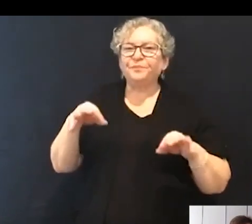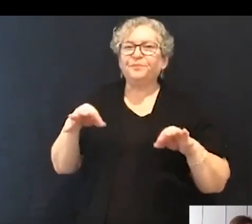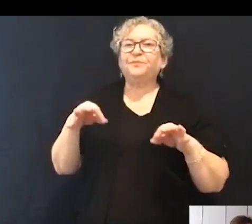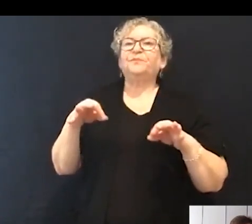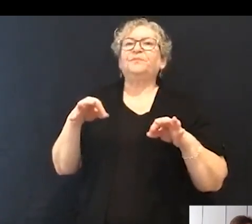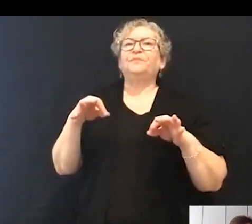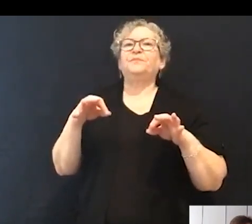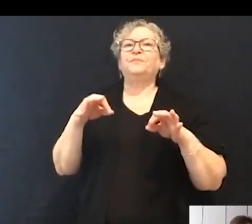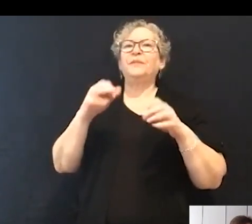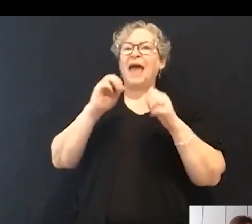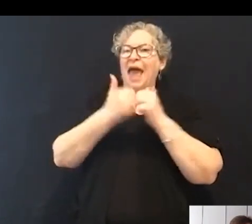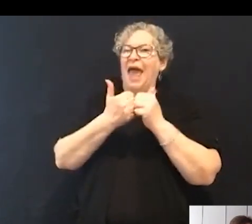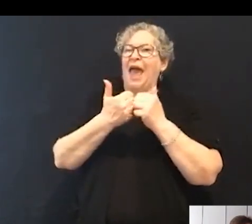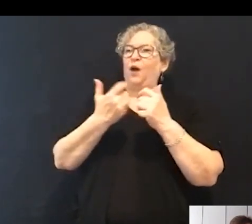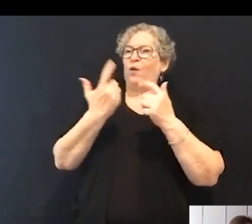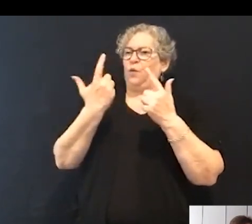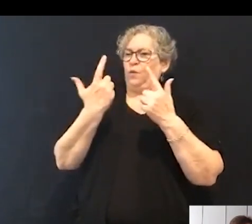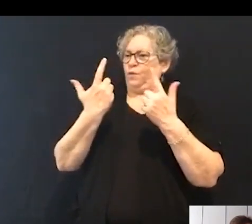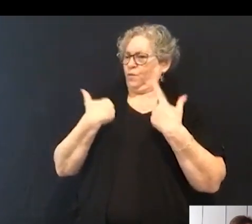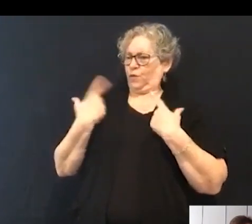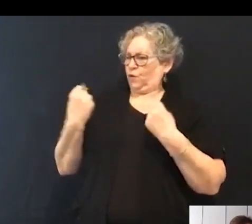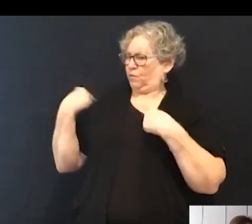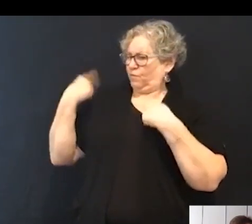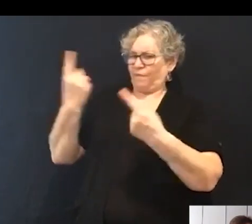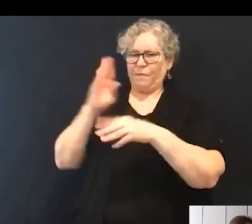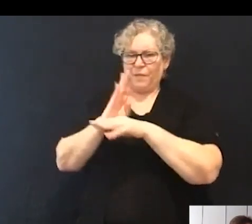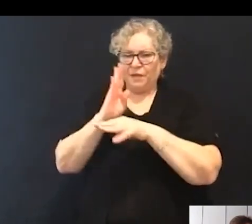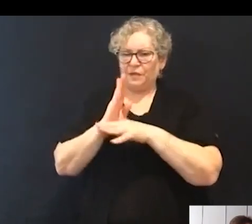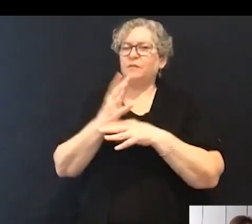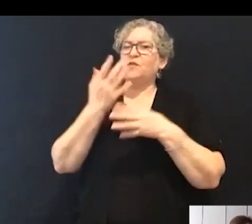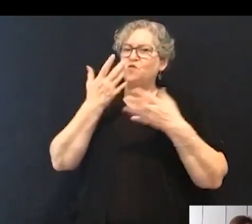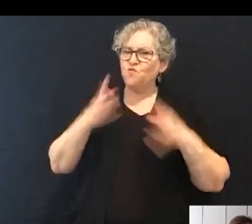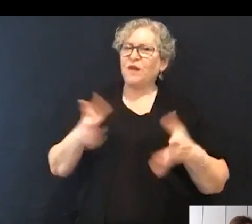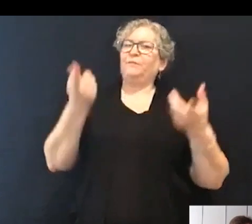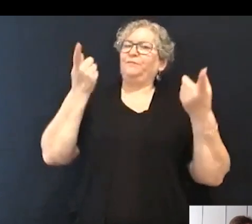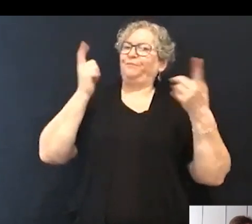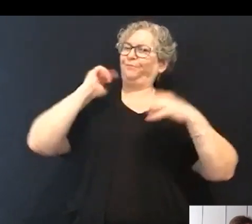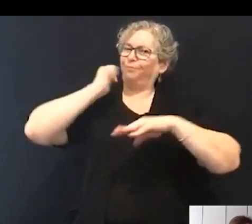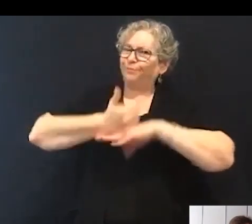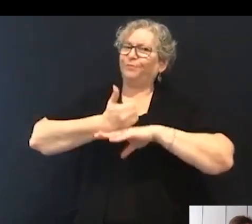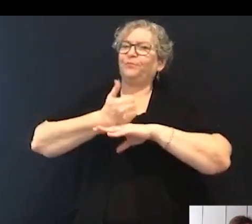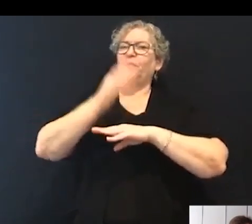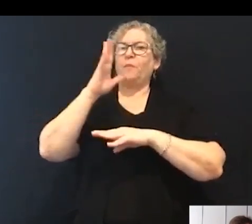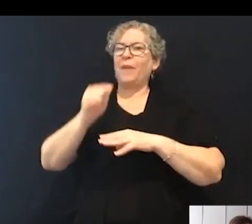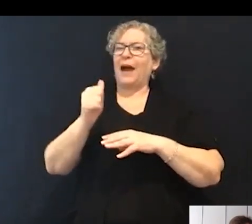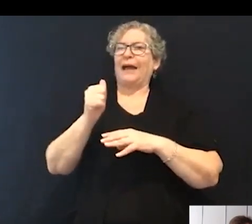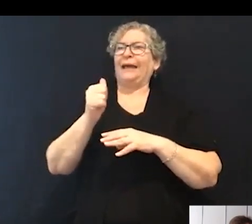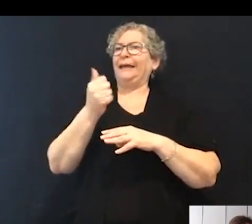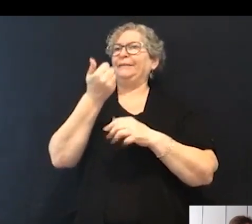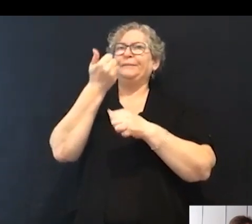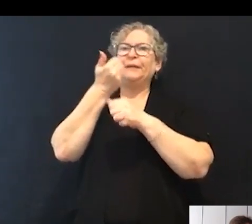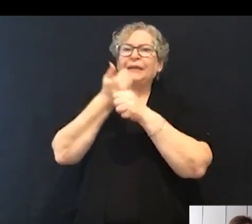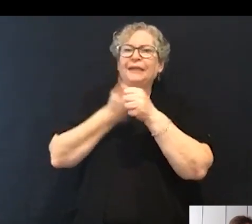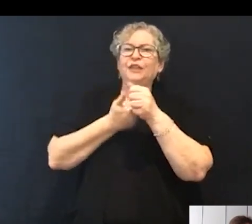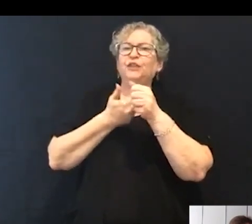that this is an established route of administration that can be done by essentially every retinal specialist.